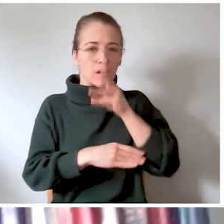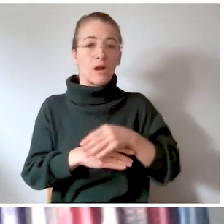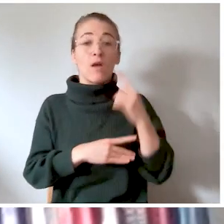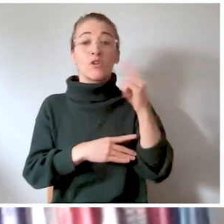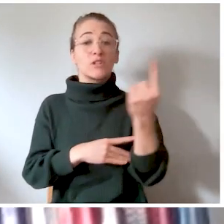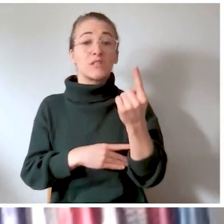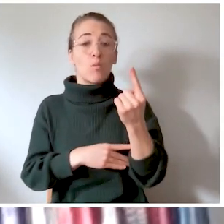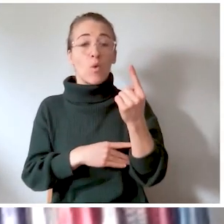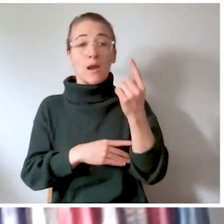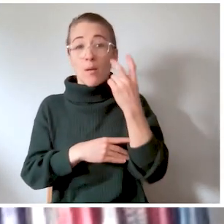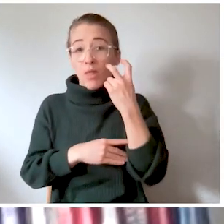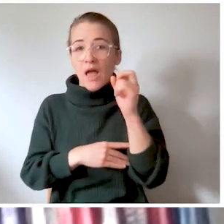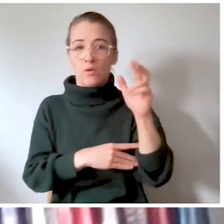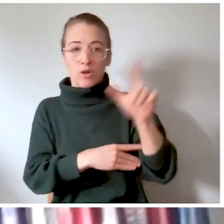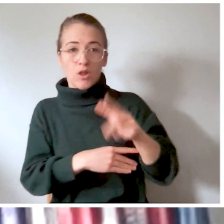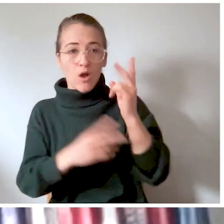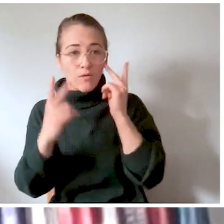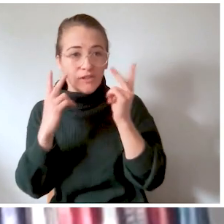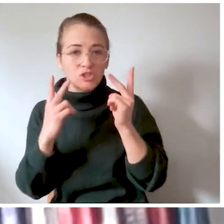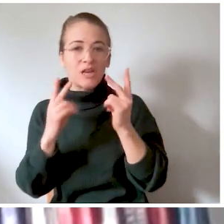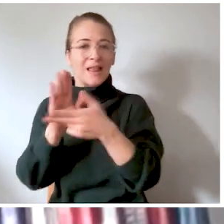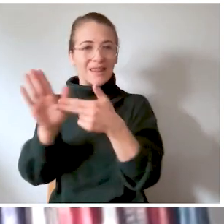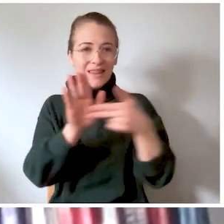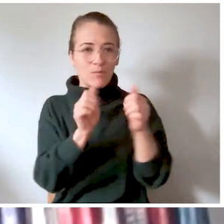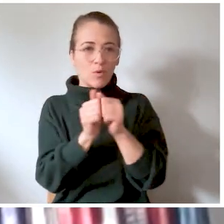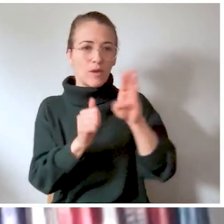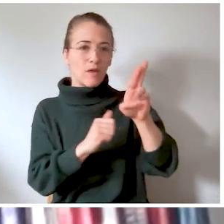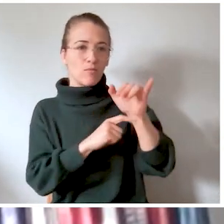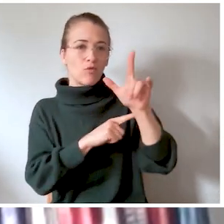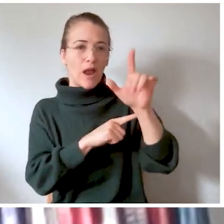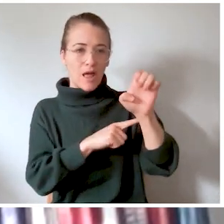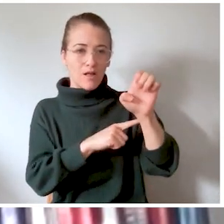mark your emergency supplies with Braille labels or large prints, and have a Braille